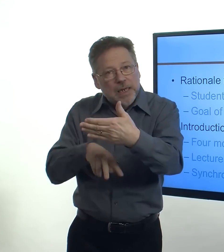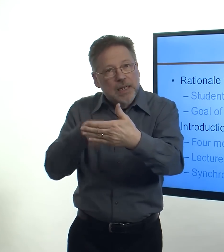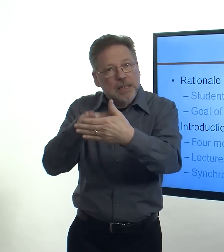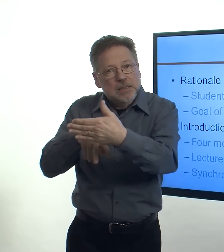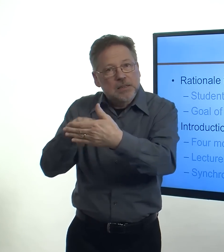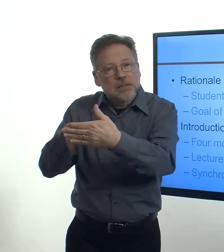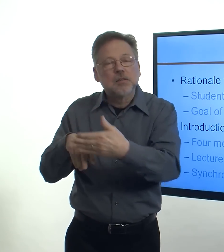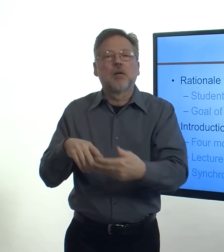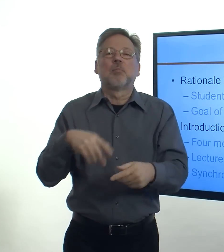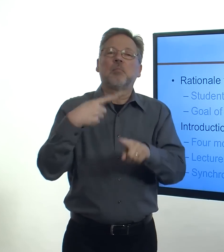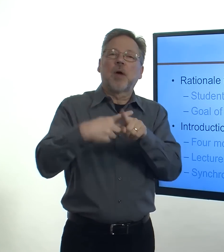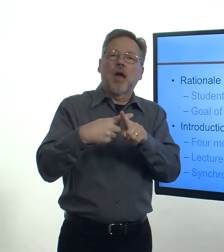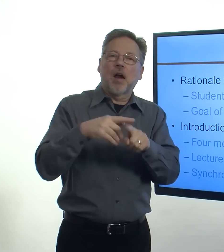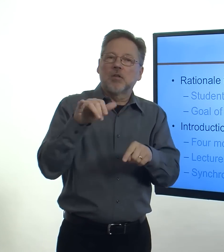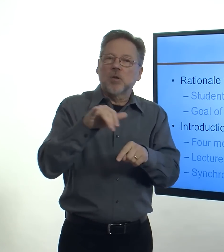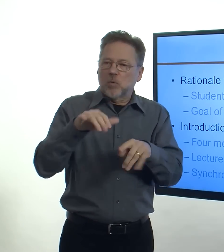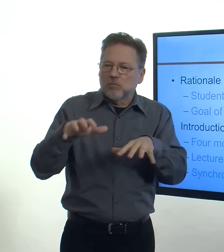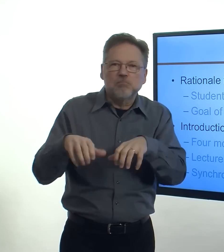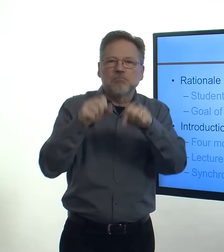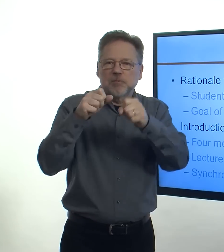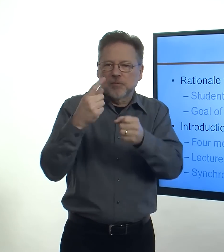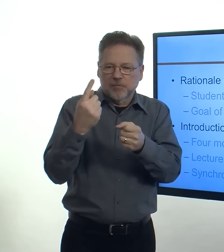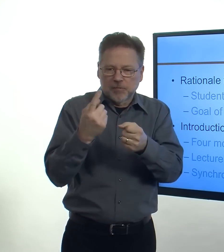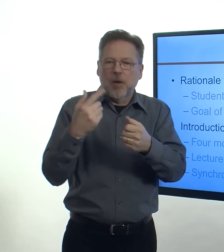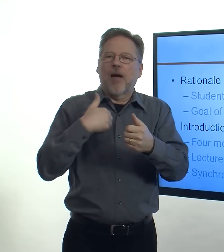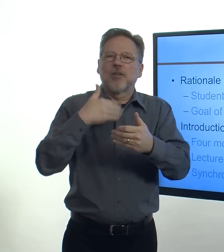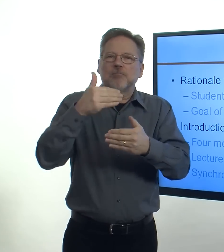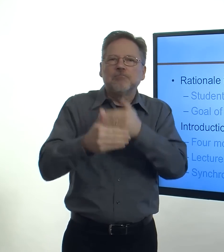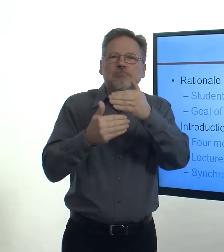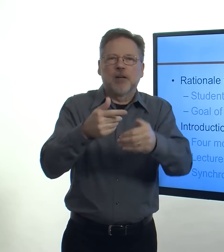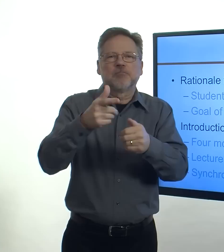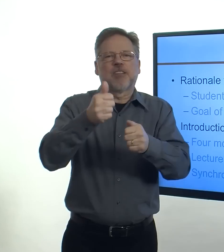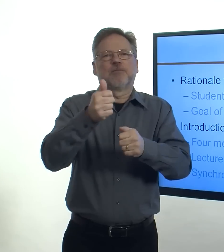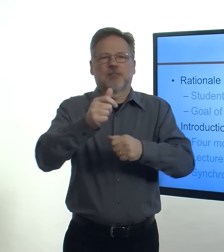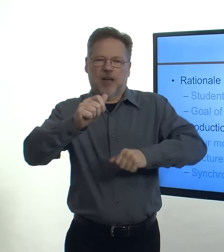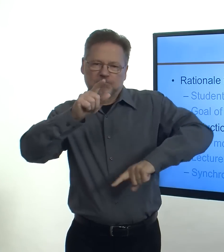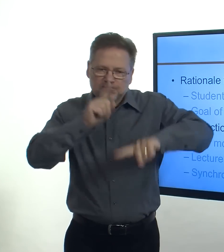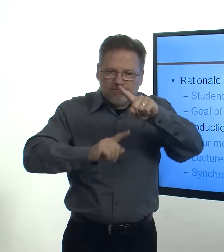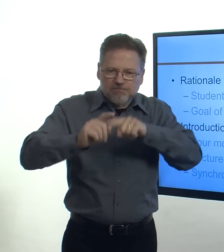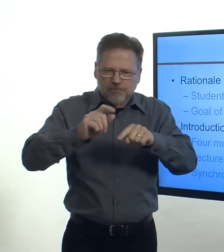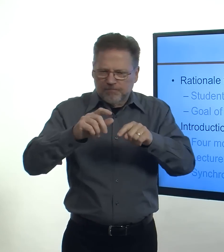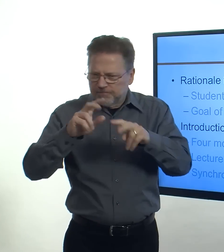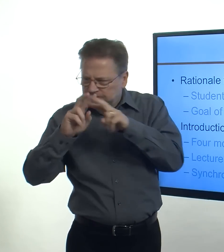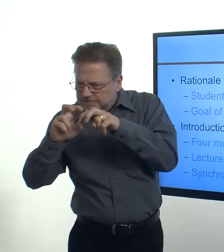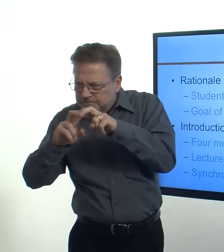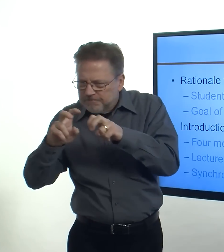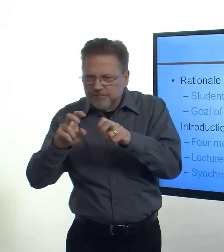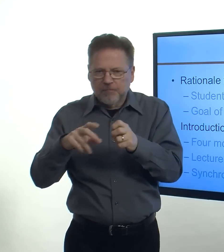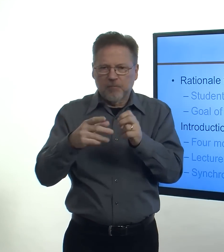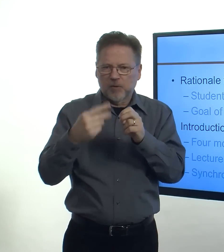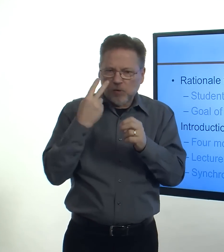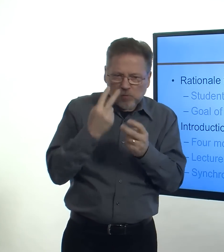such as readings and assignments to be able to practice producing, understanding, and